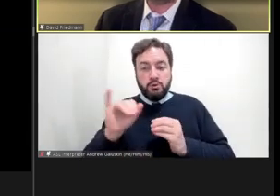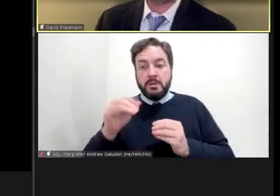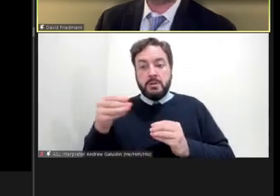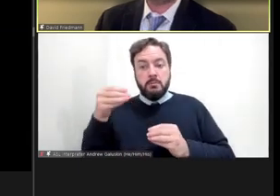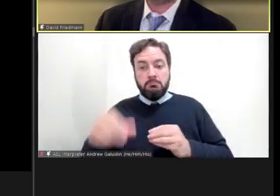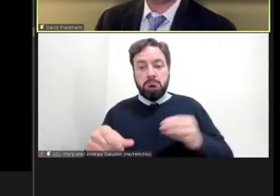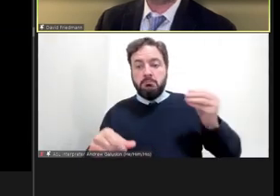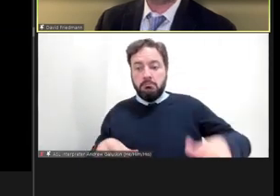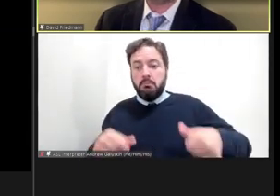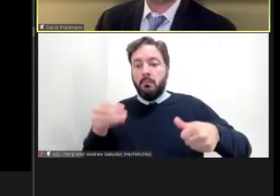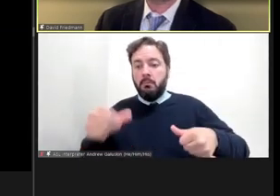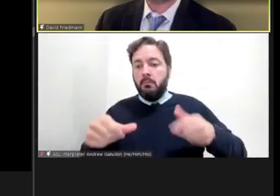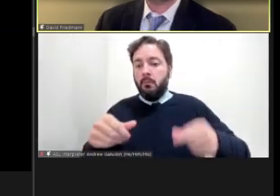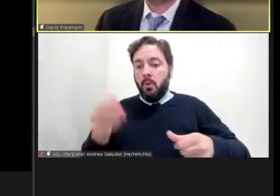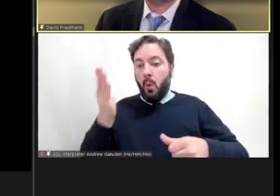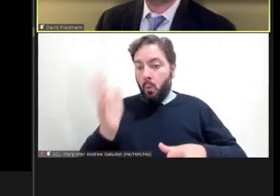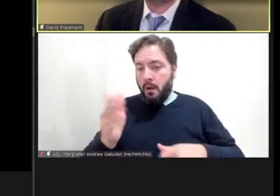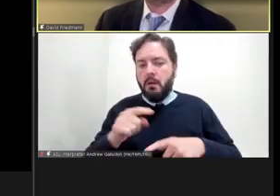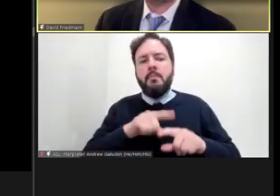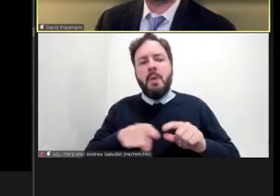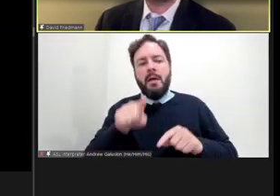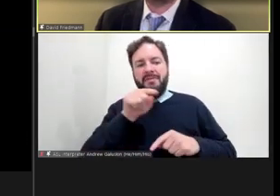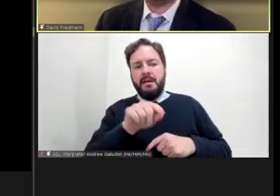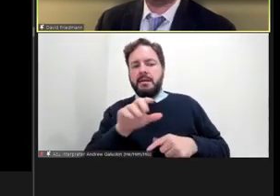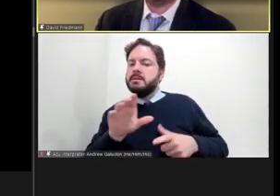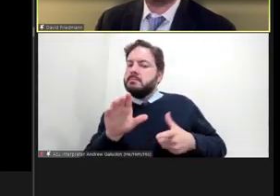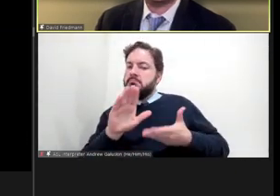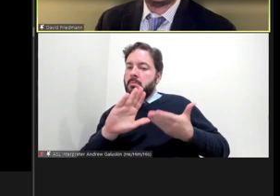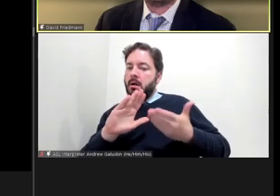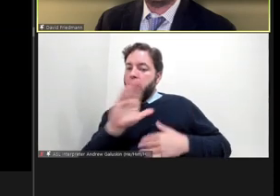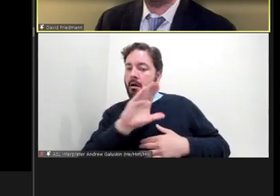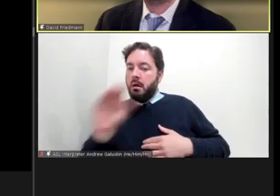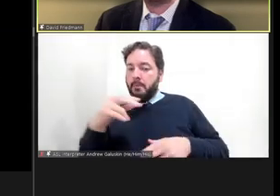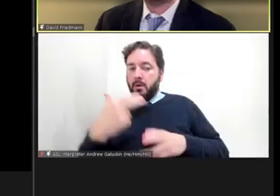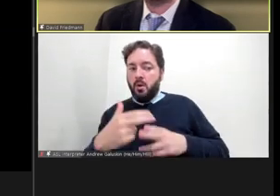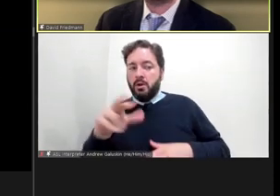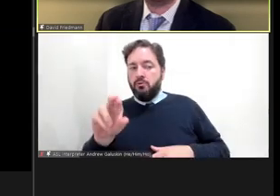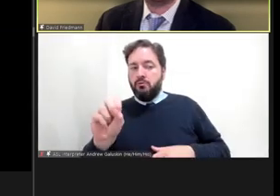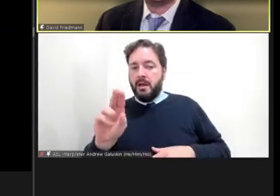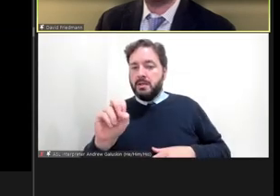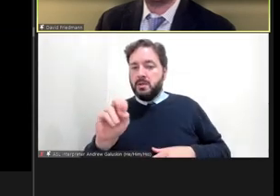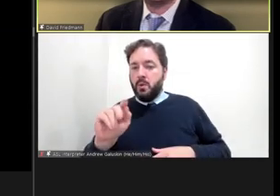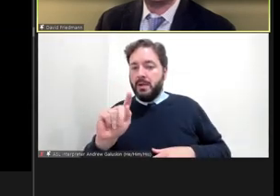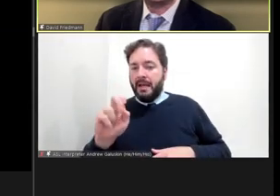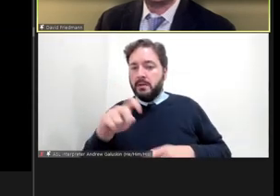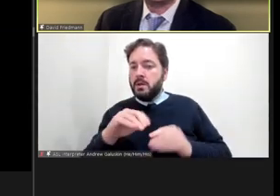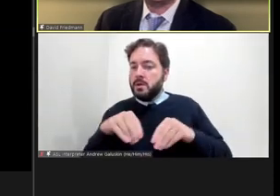But this company, Resonate, is offering free genetic testing and counseling.